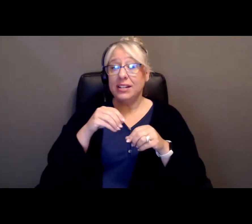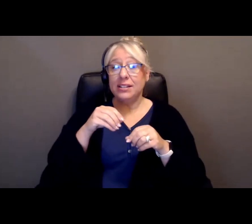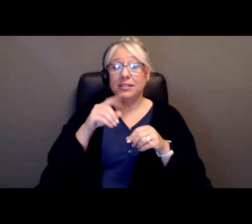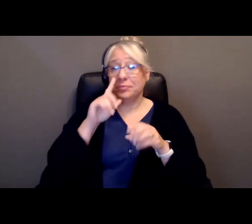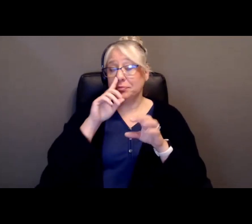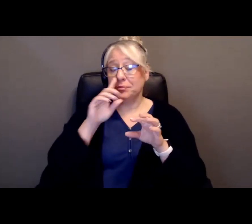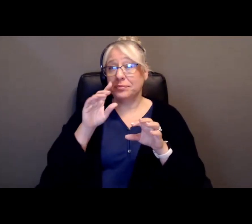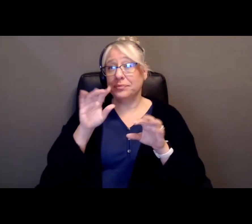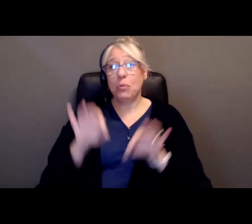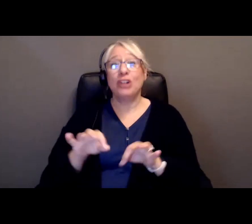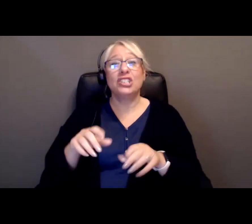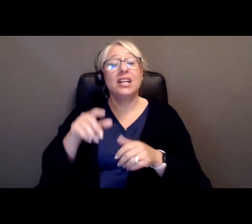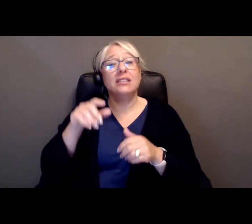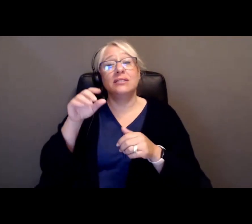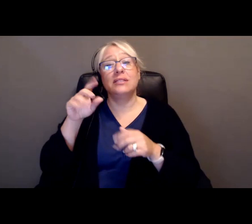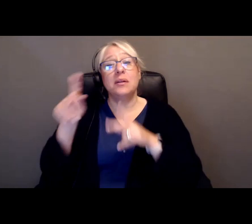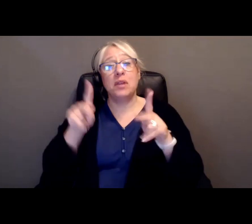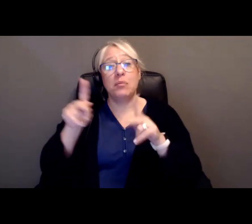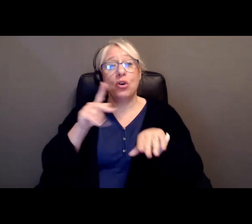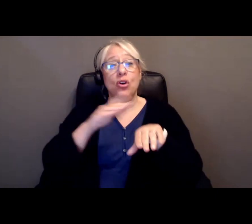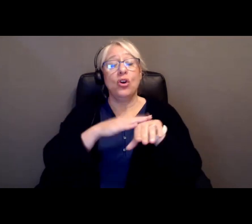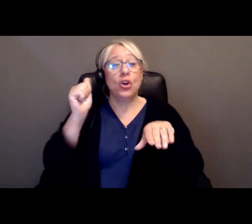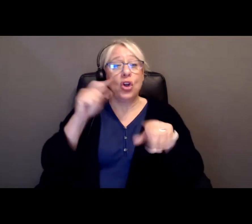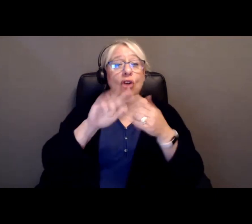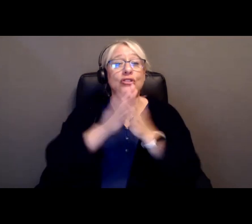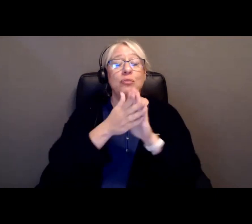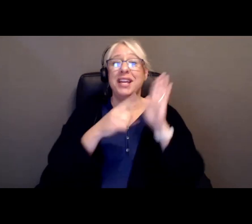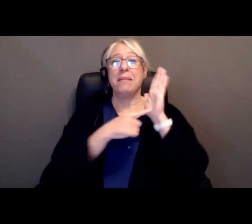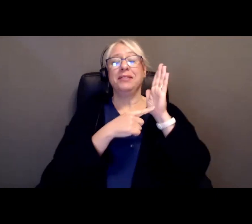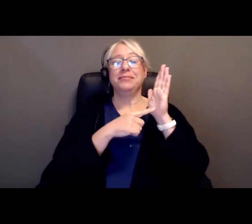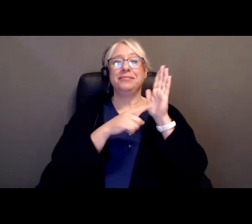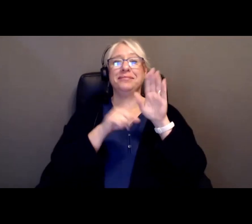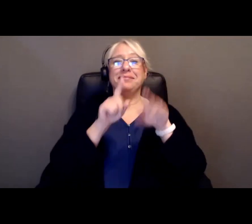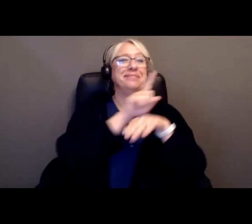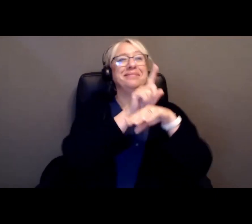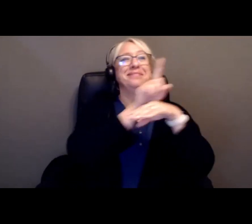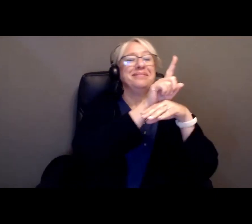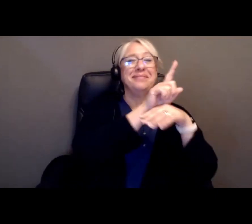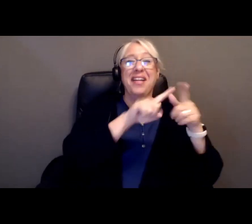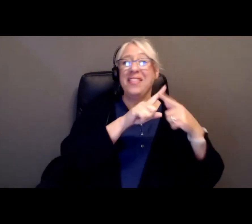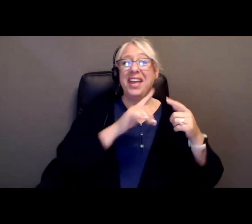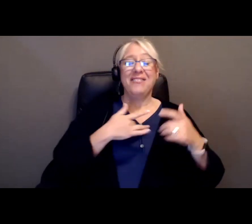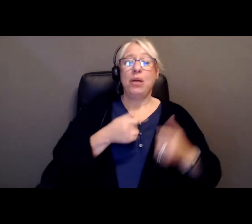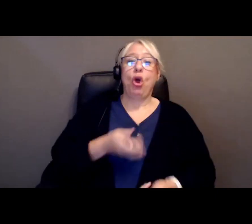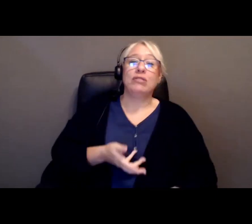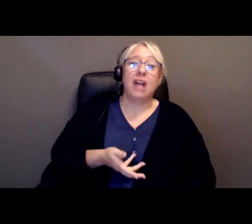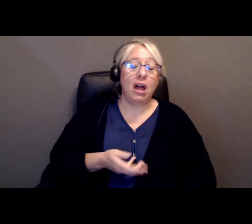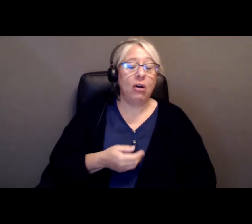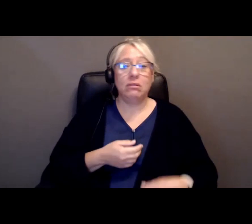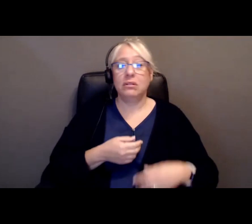are called on to be kind of mascots and end up entirely burnt out and stretched thin when they're